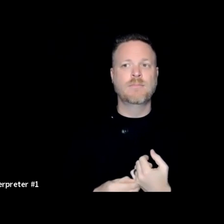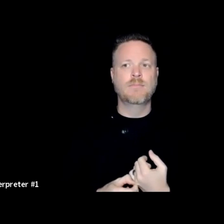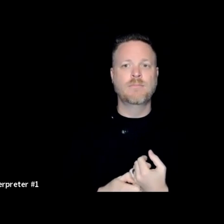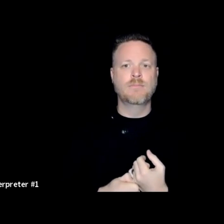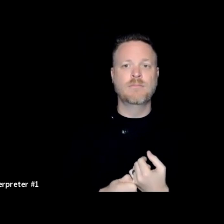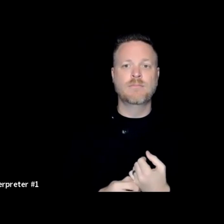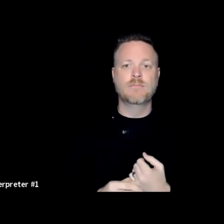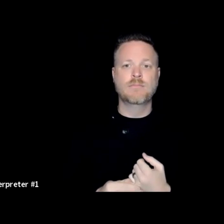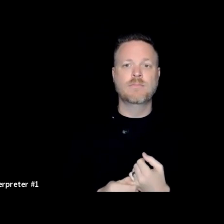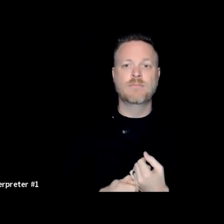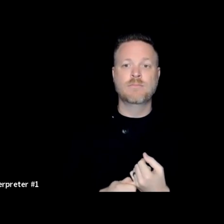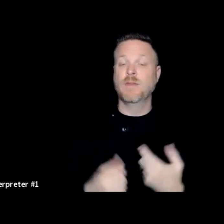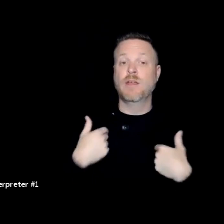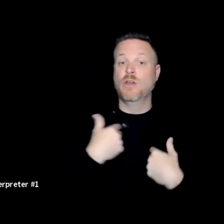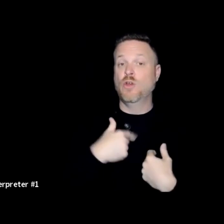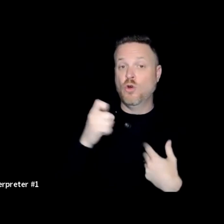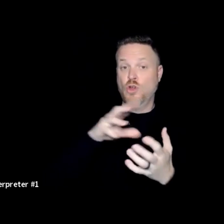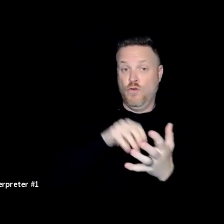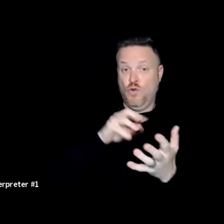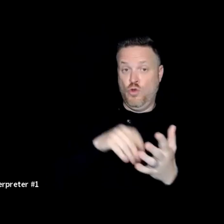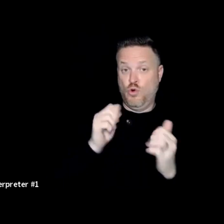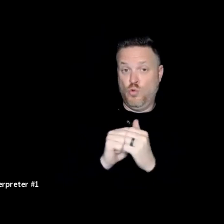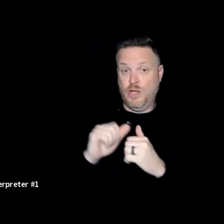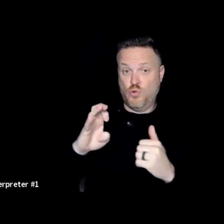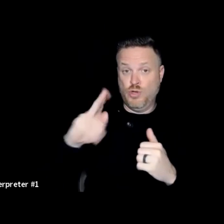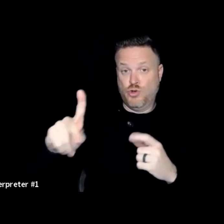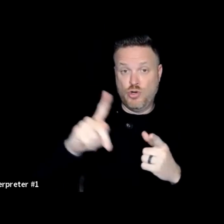What we have learned with Return to Learn, is that we have had to